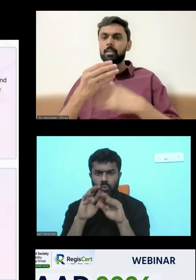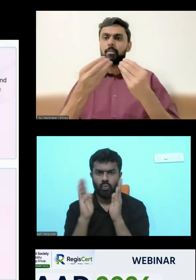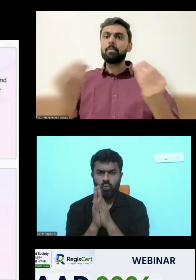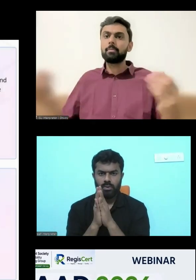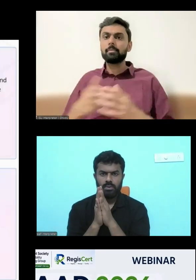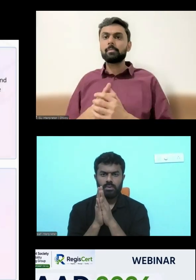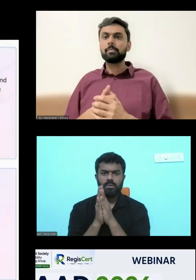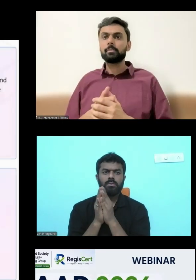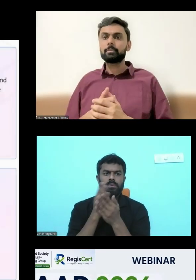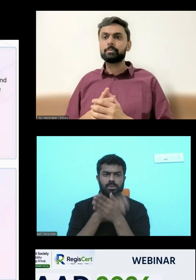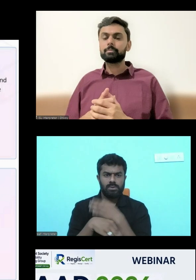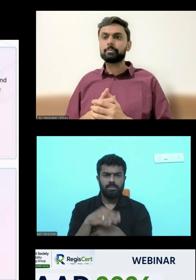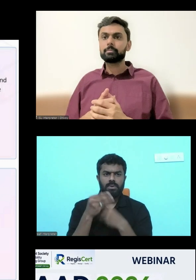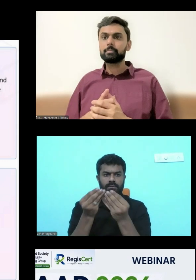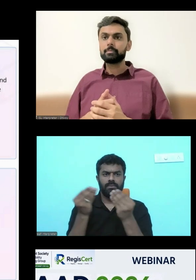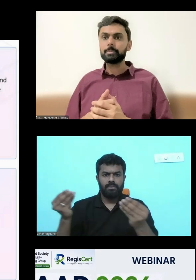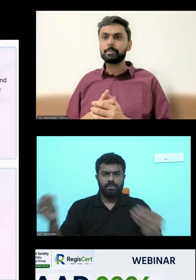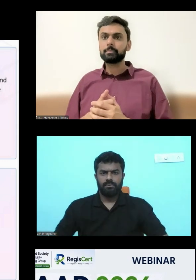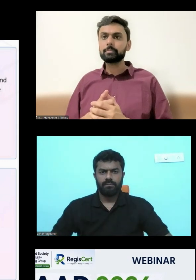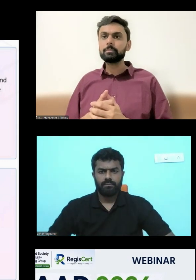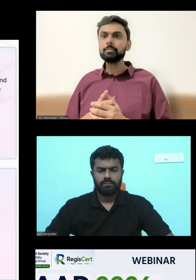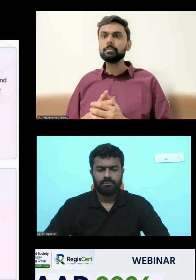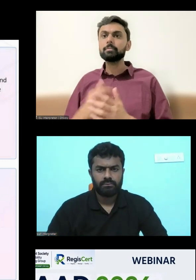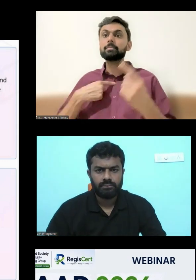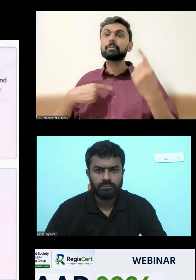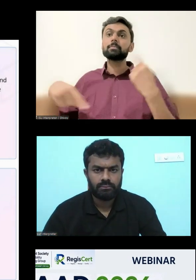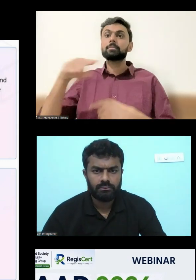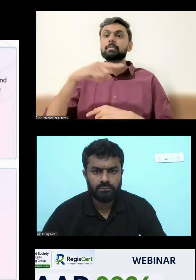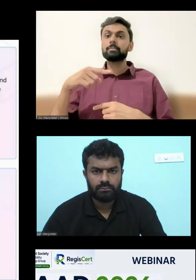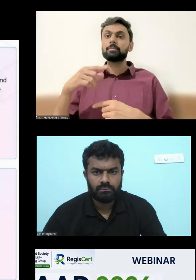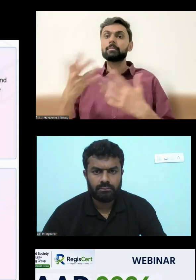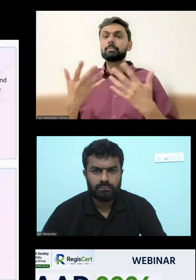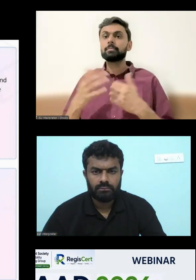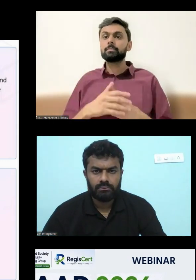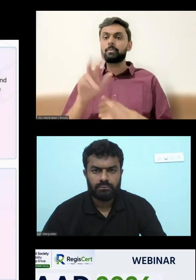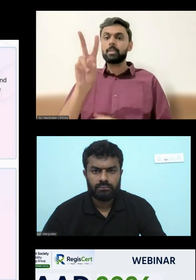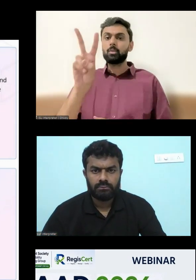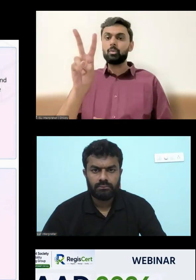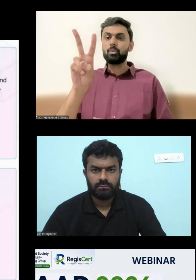So we can also use VARK technique to guide the assistive technology.